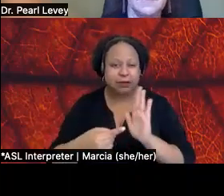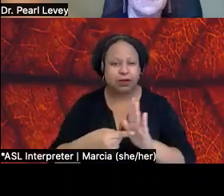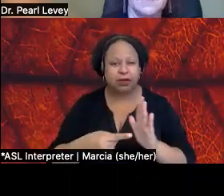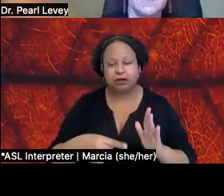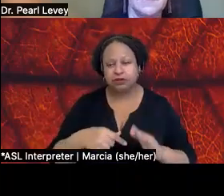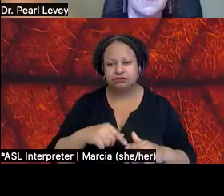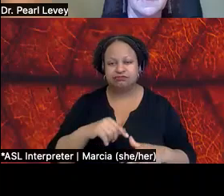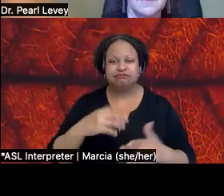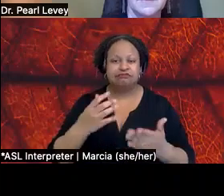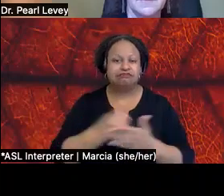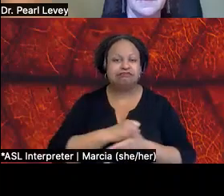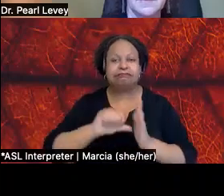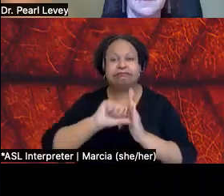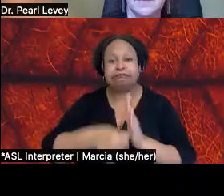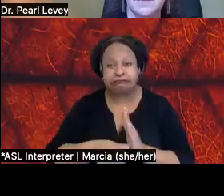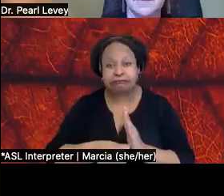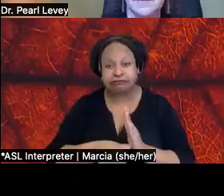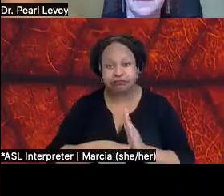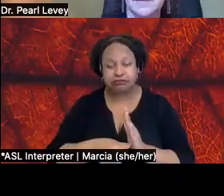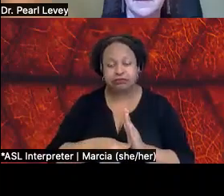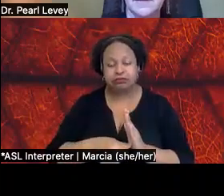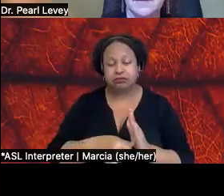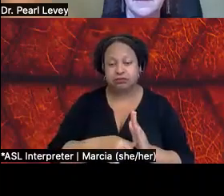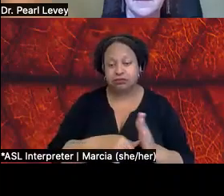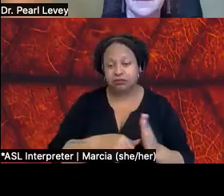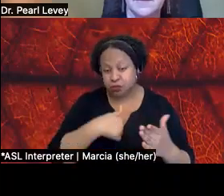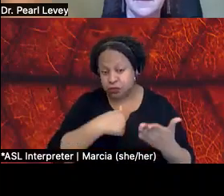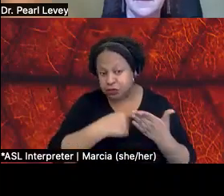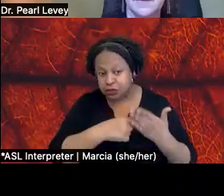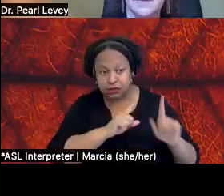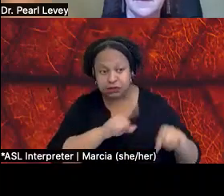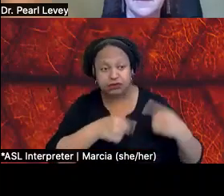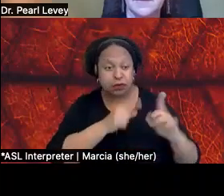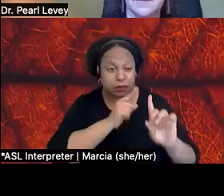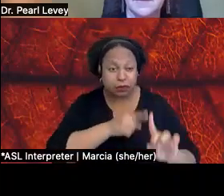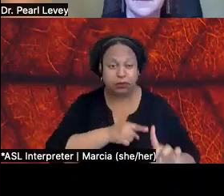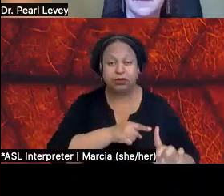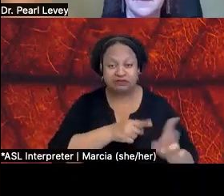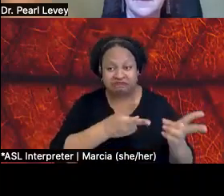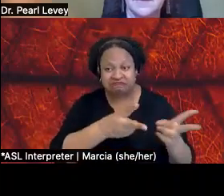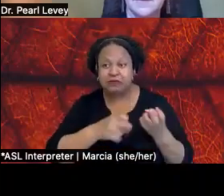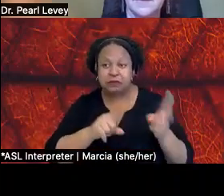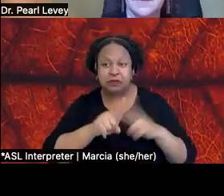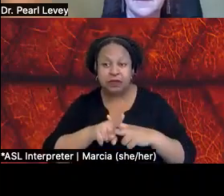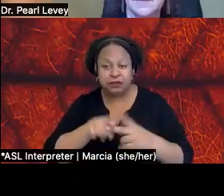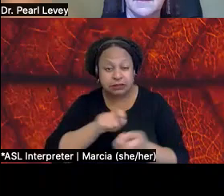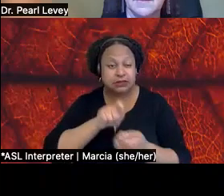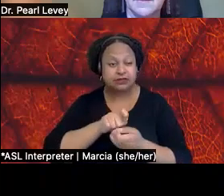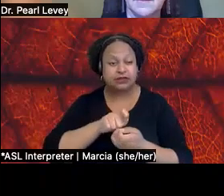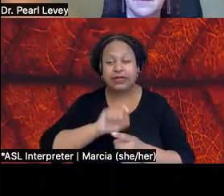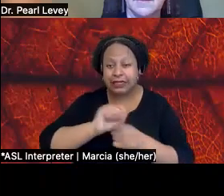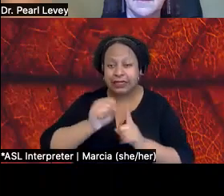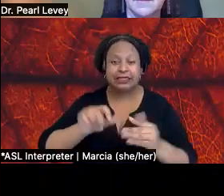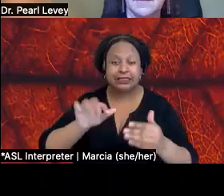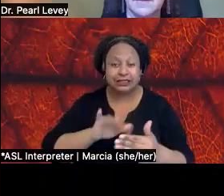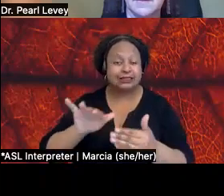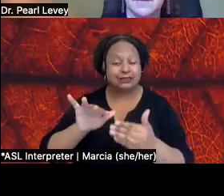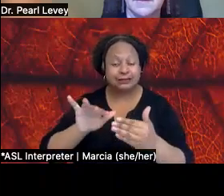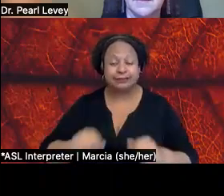the things that we've talked about and have an opportunity for a little bit of discussion.